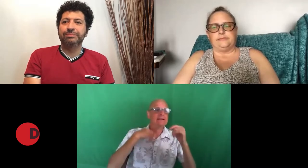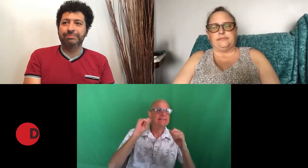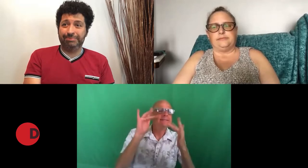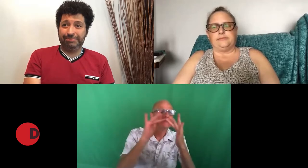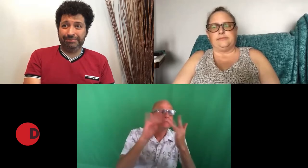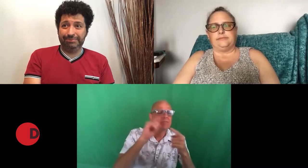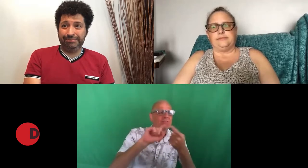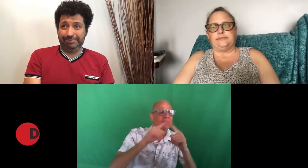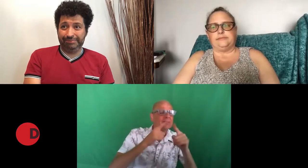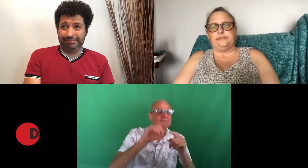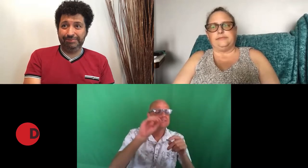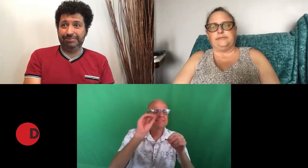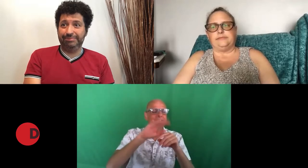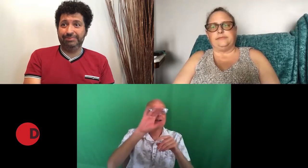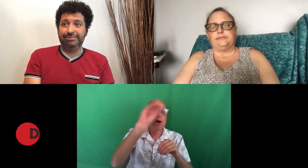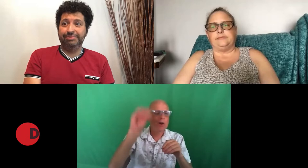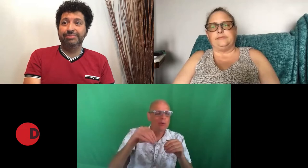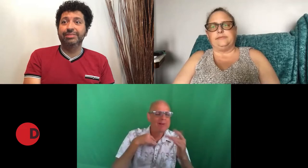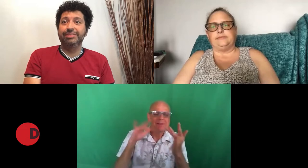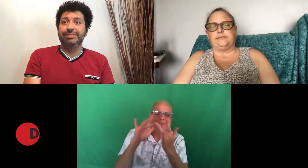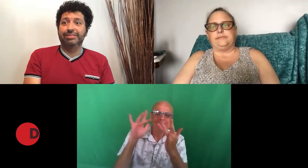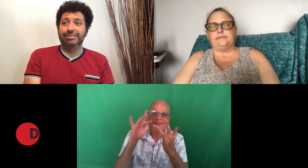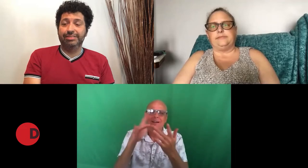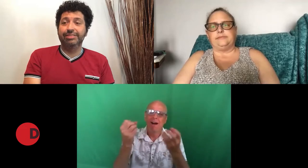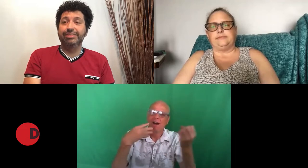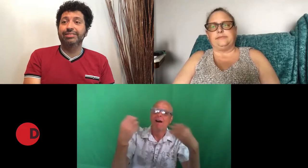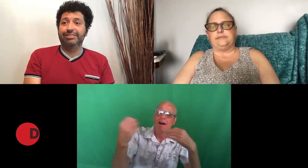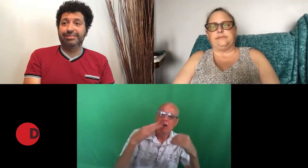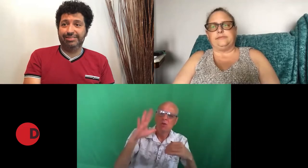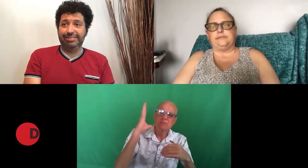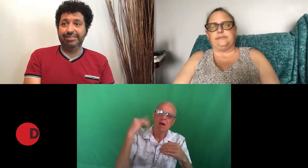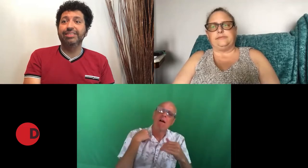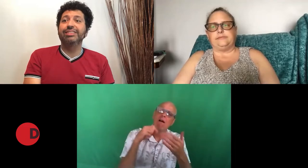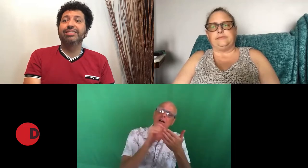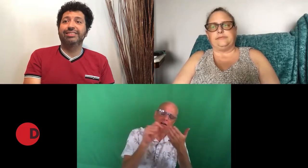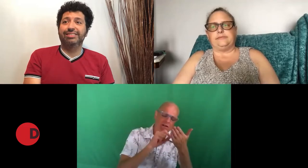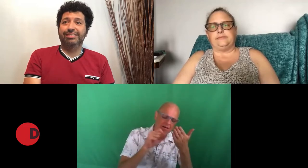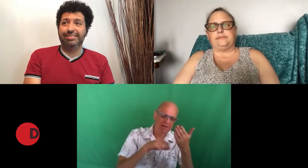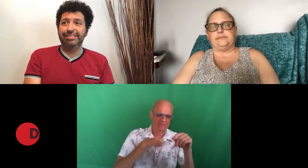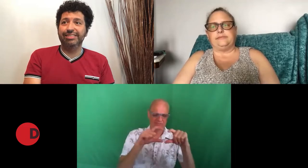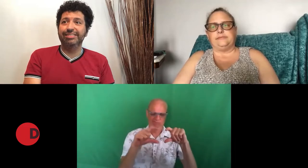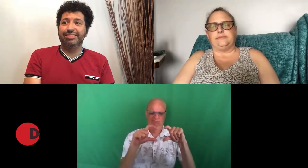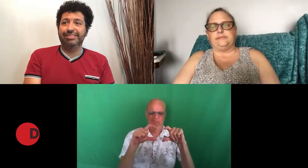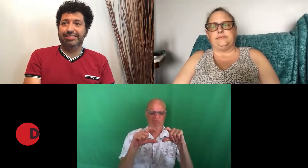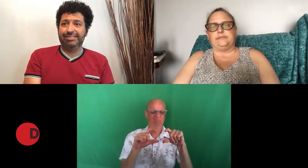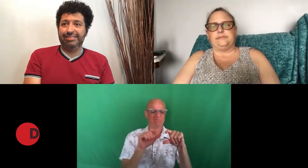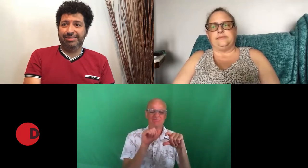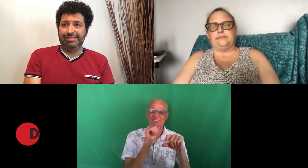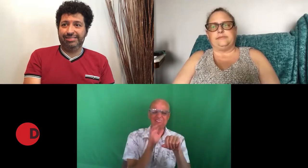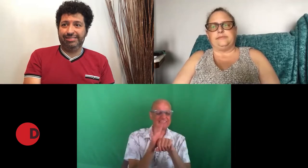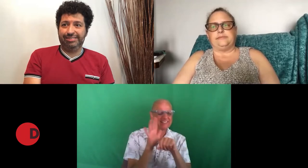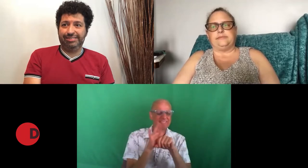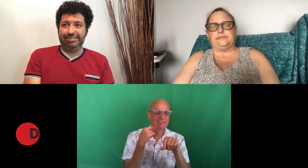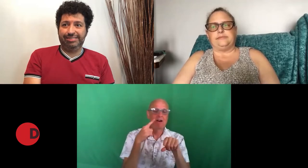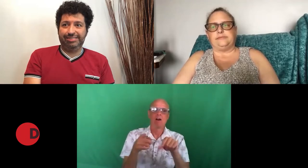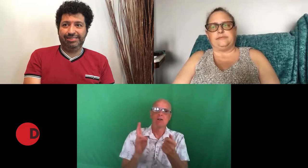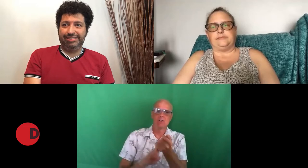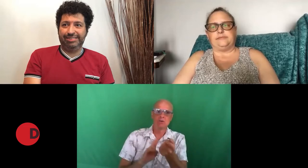I contacted a friend in Ottawa who shared experiences which helped me fill in.